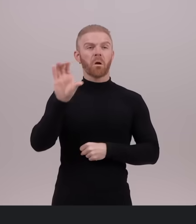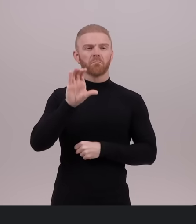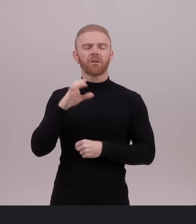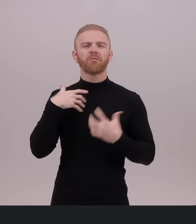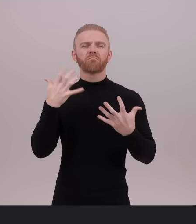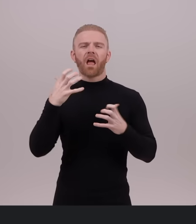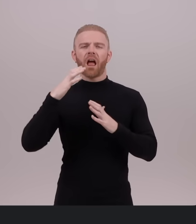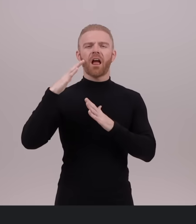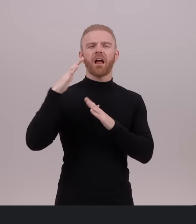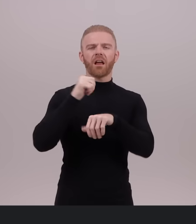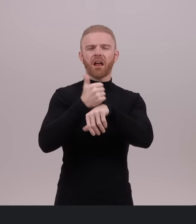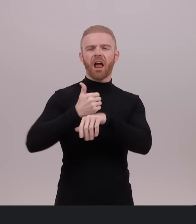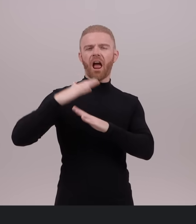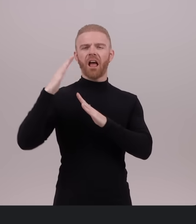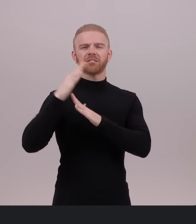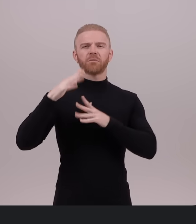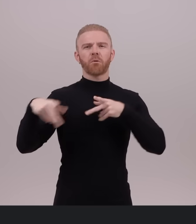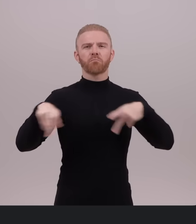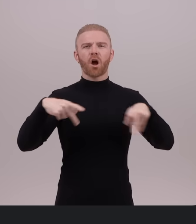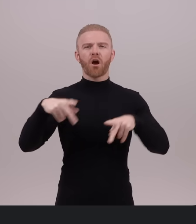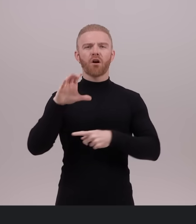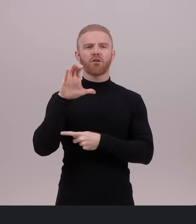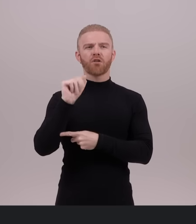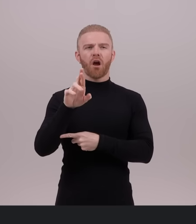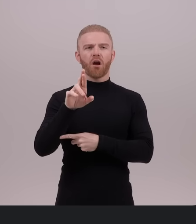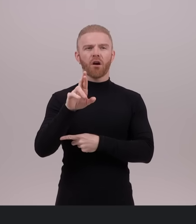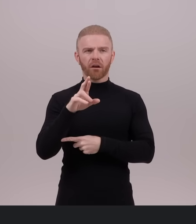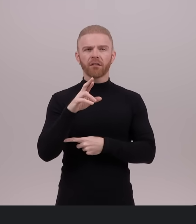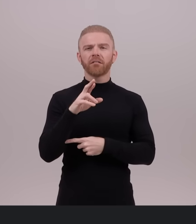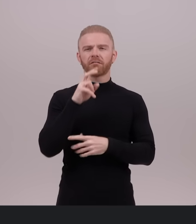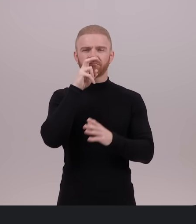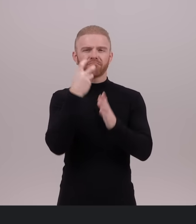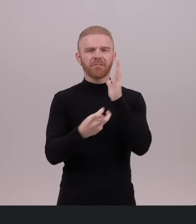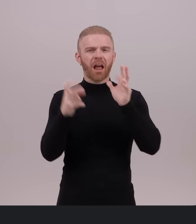I want immersive audio and some interior lighting would be great.